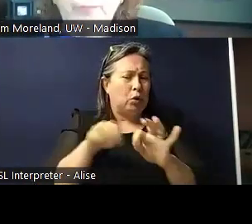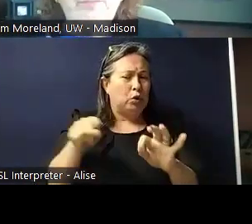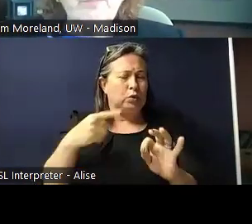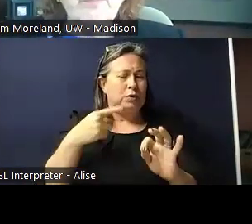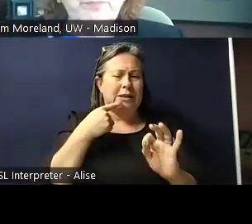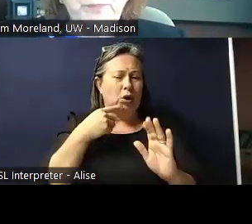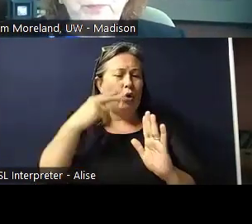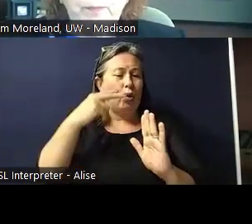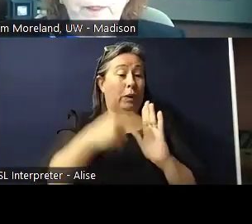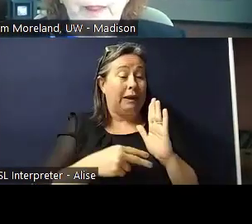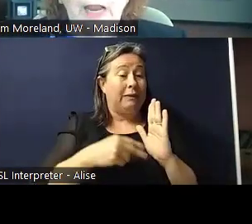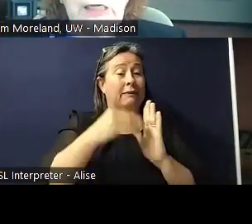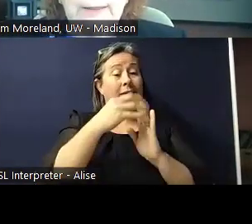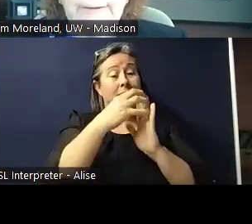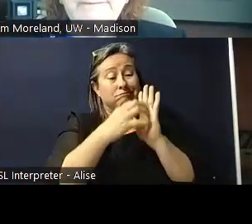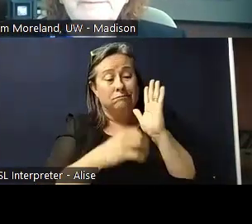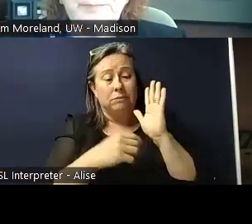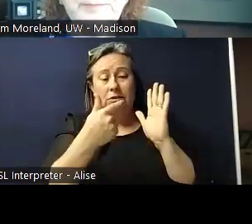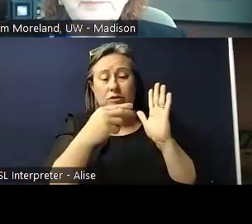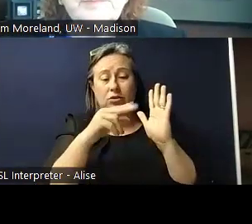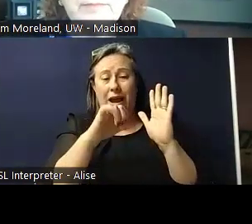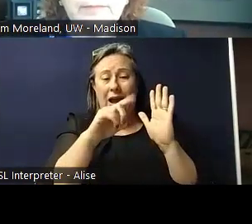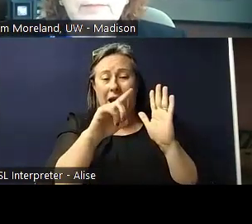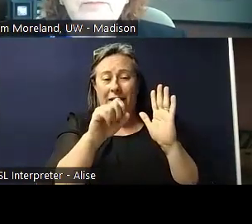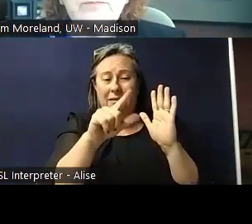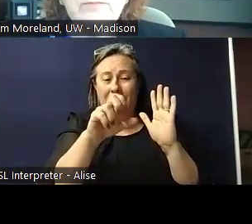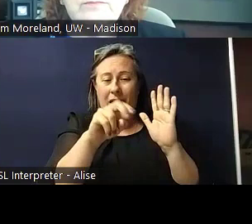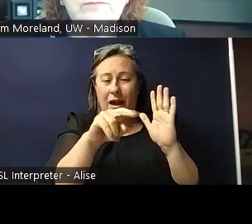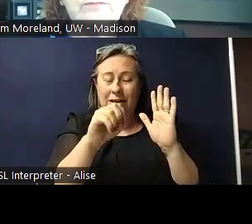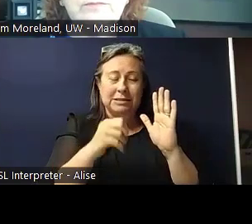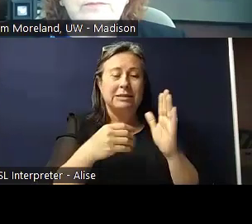even if they're long and understand what's available to you. One thing I will note